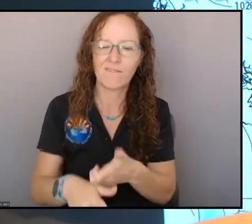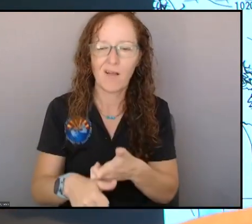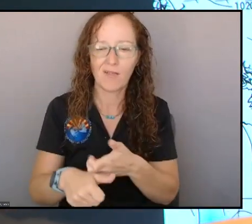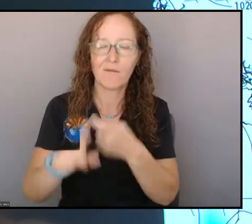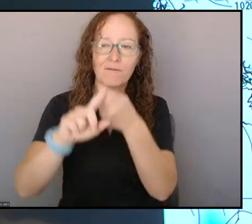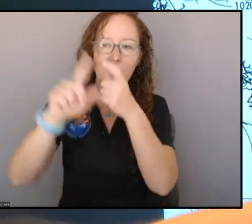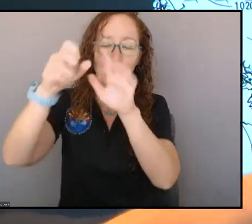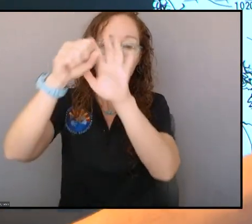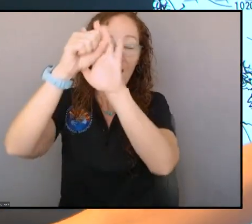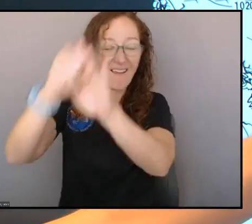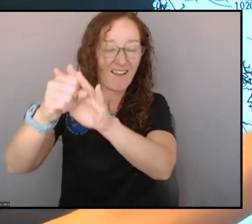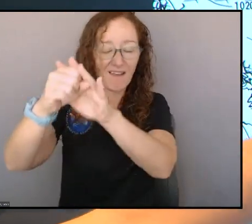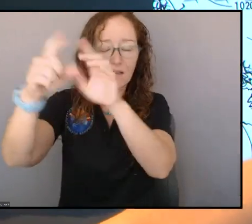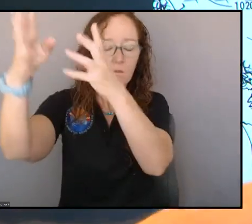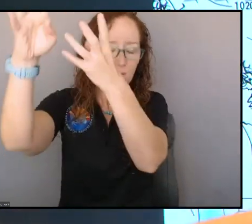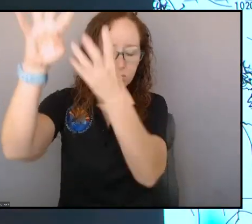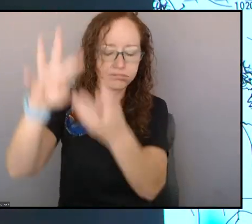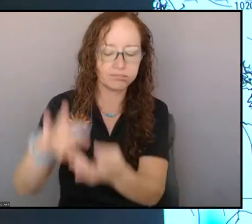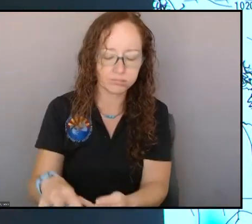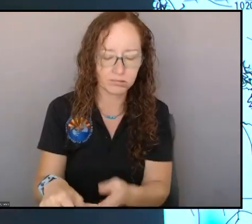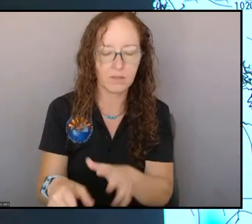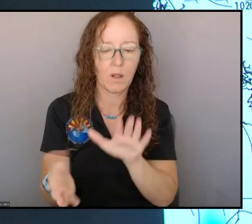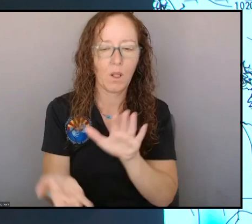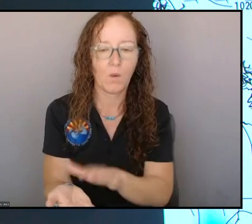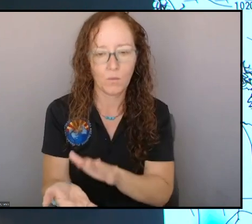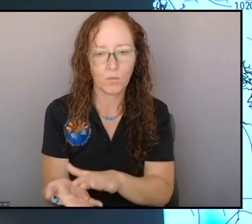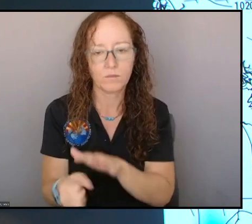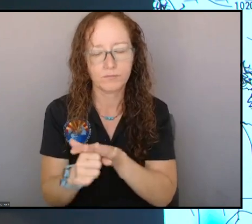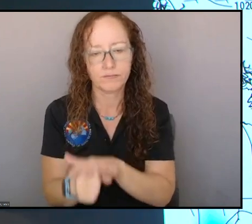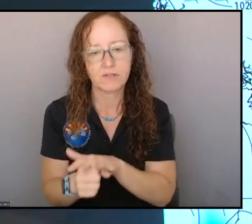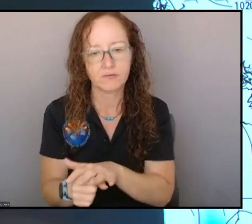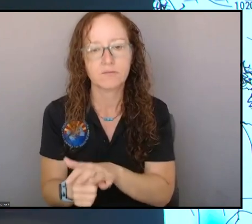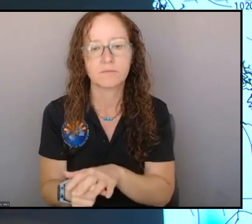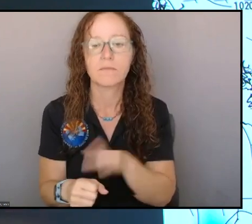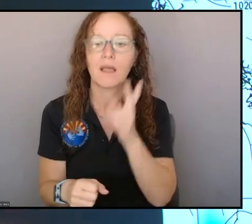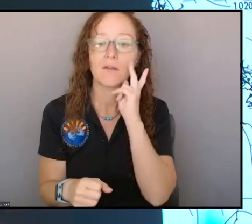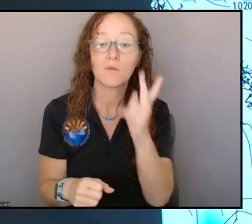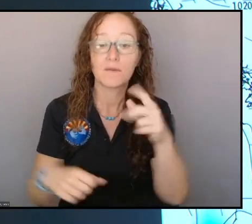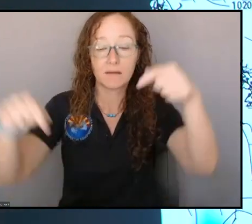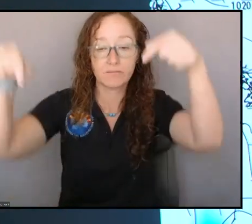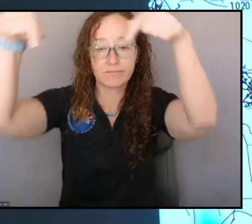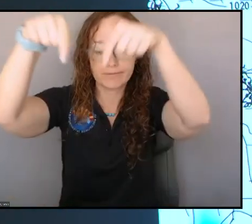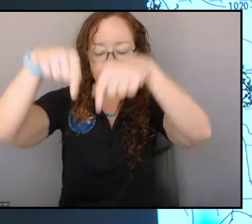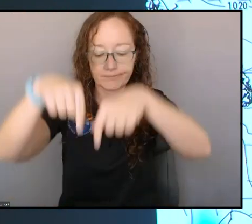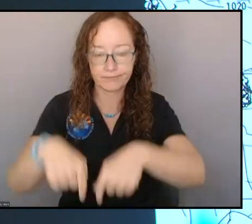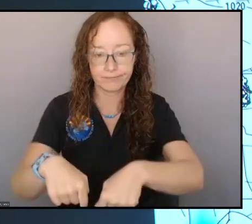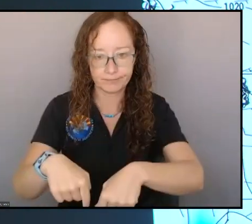windbarbs implying that north/ south direction. So that's what's really going to push that backdoor front that we've